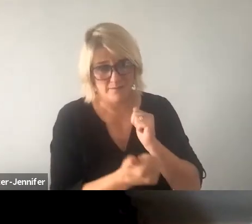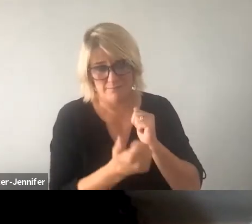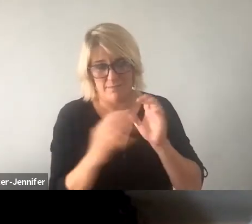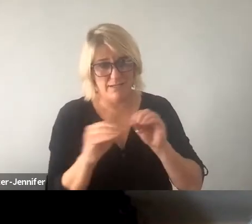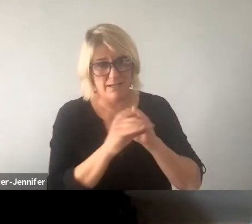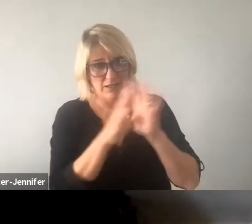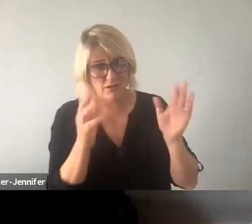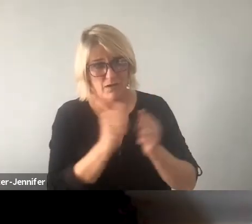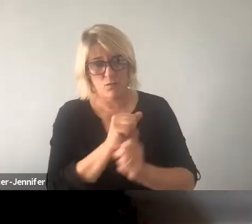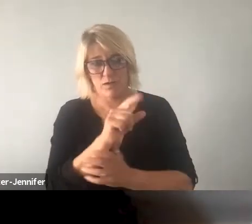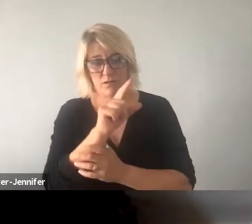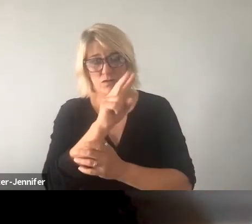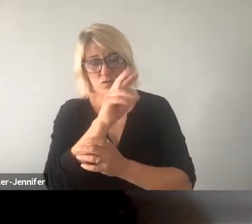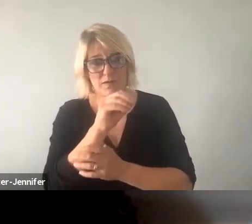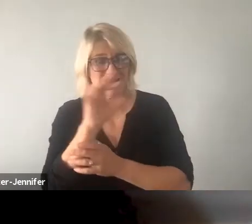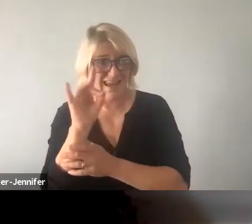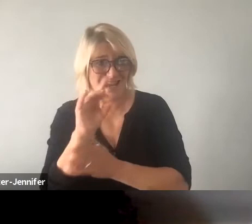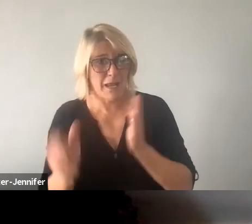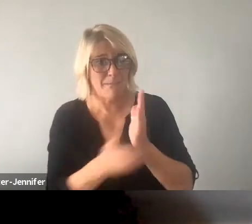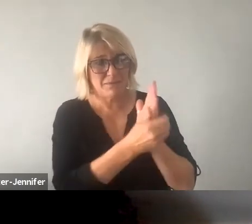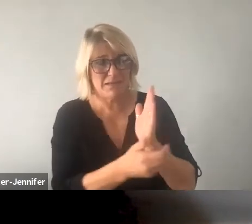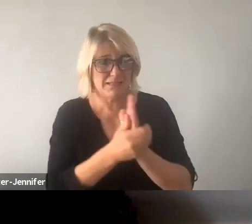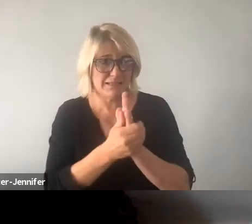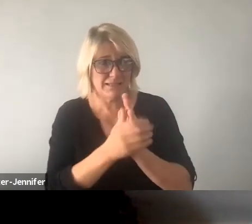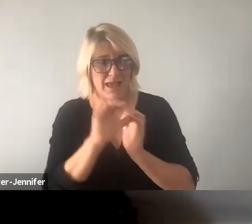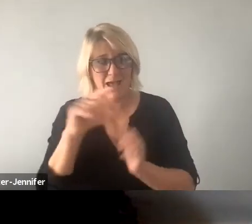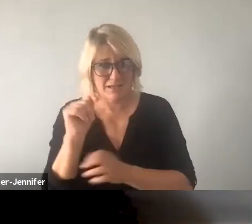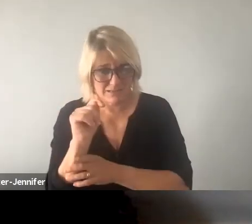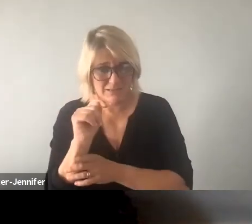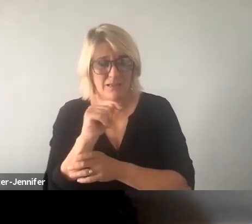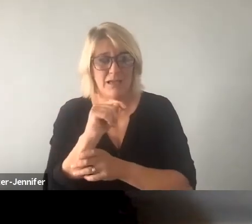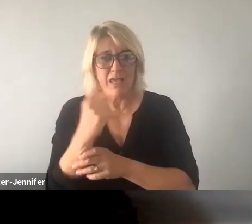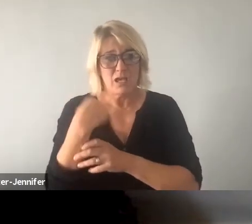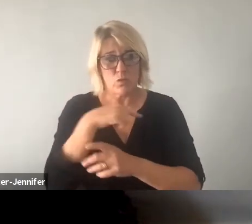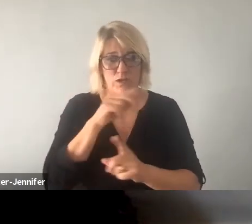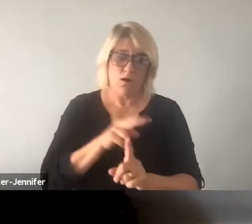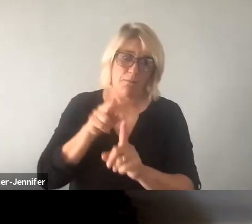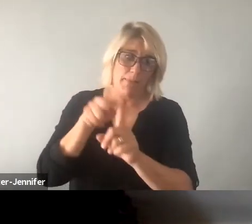ADA, which have been the requirements since the law was passed and certainly